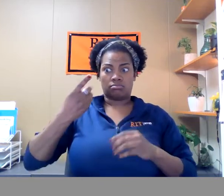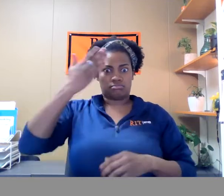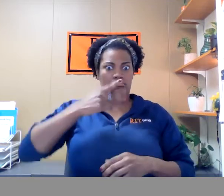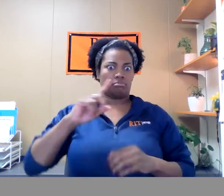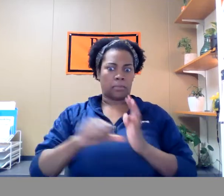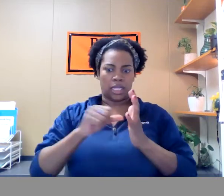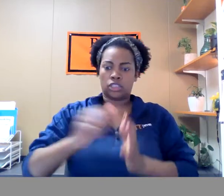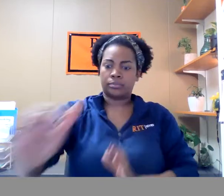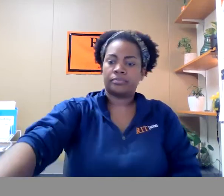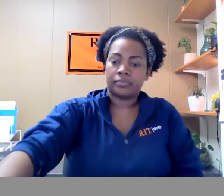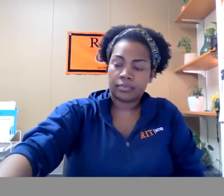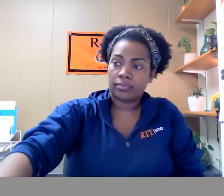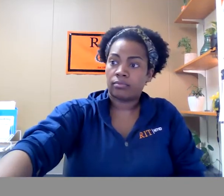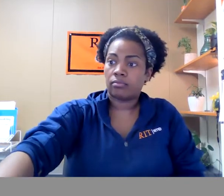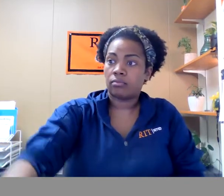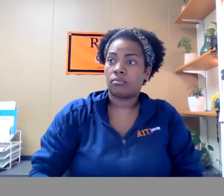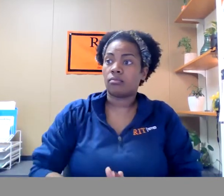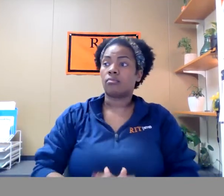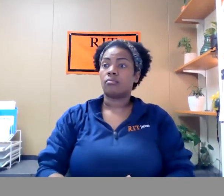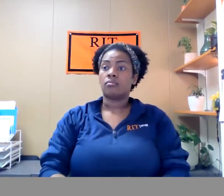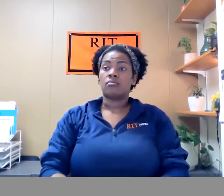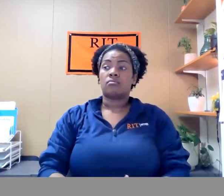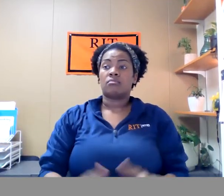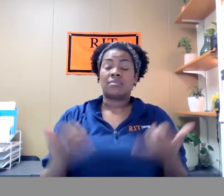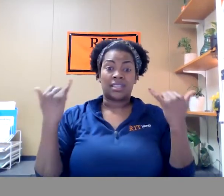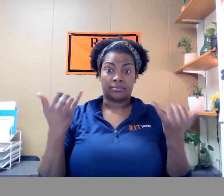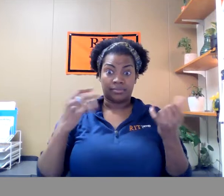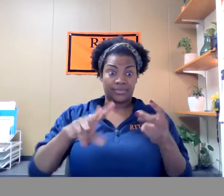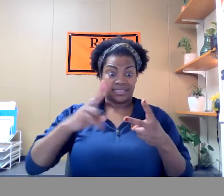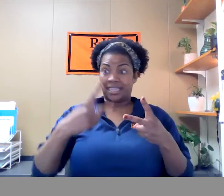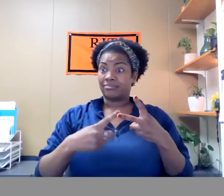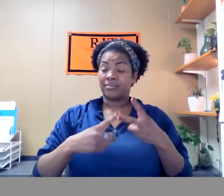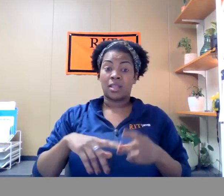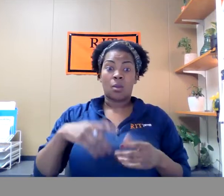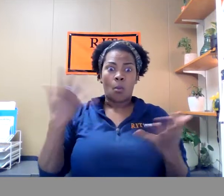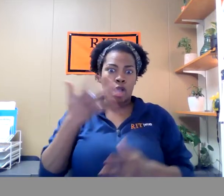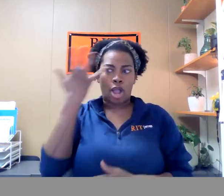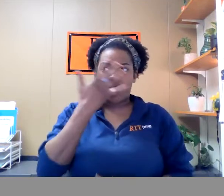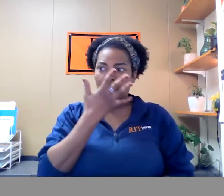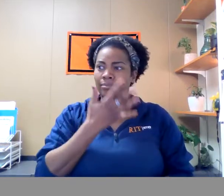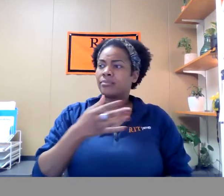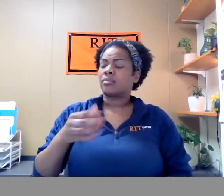So that--this is the first page we received. This is the second page in their presentation.